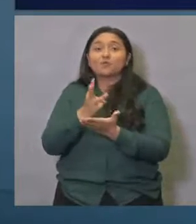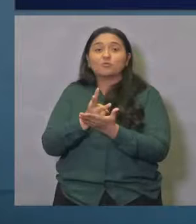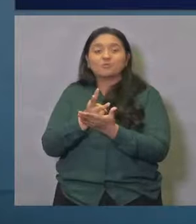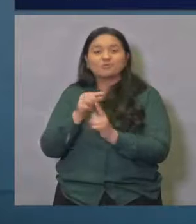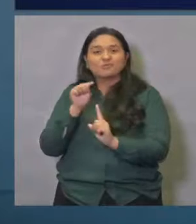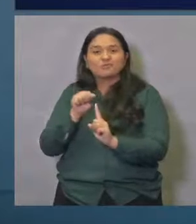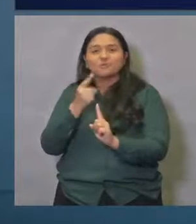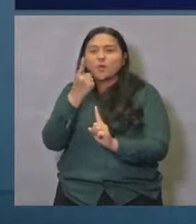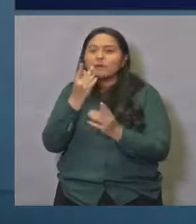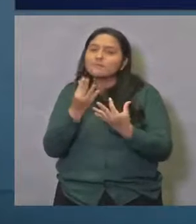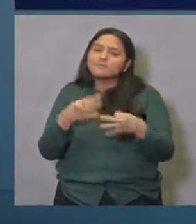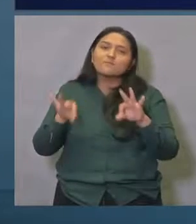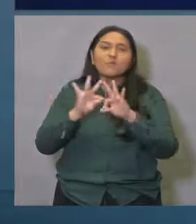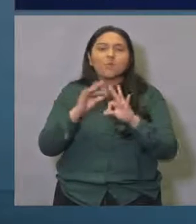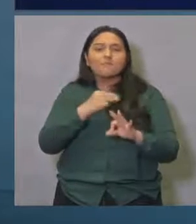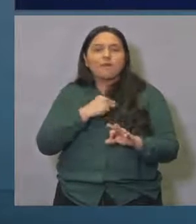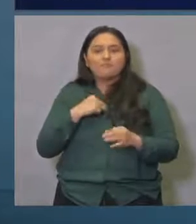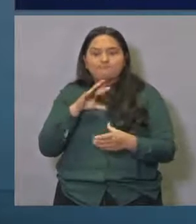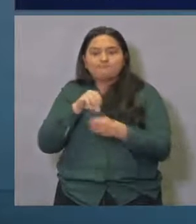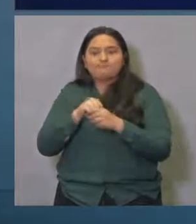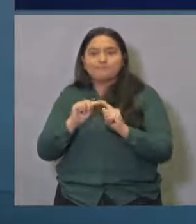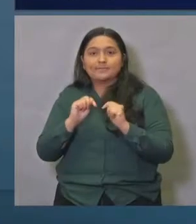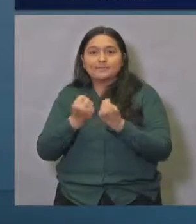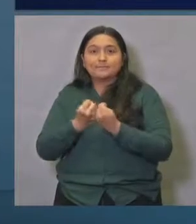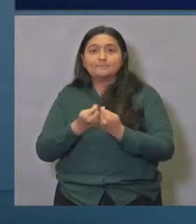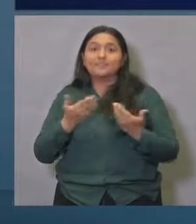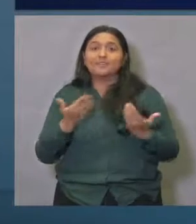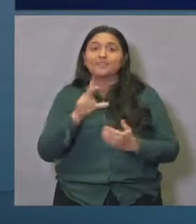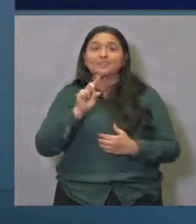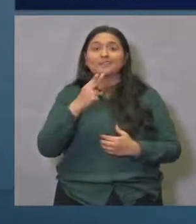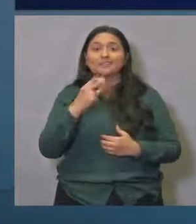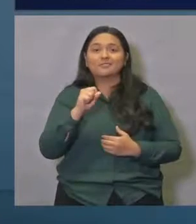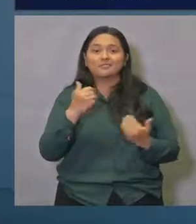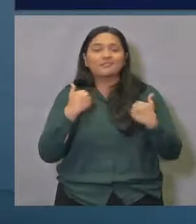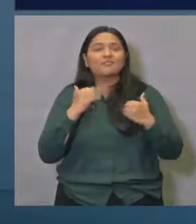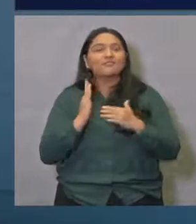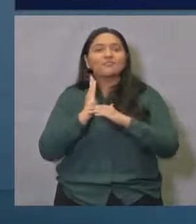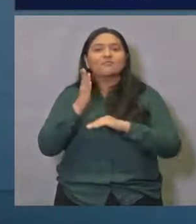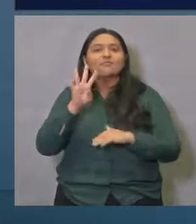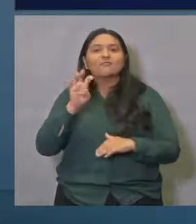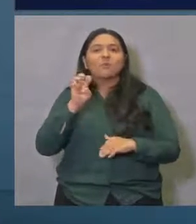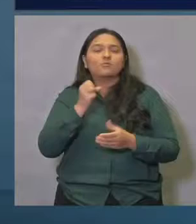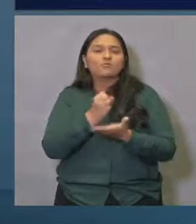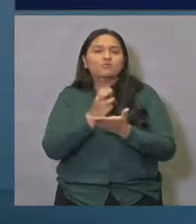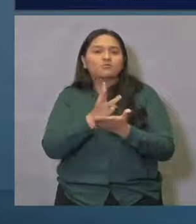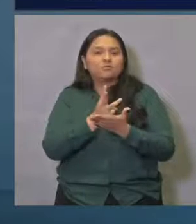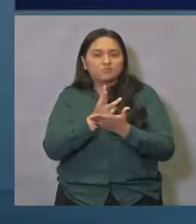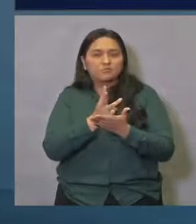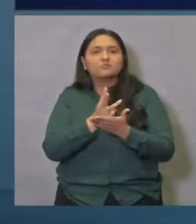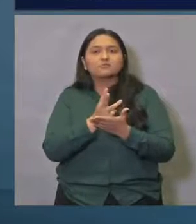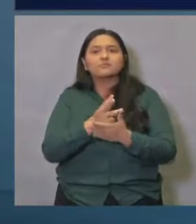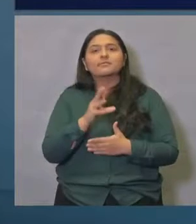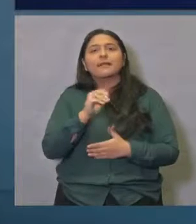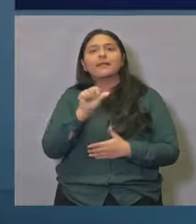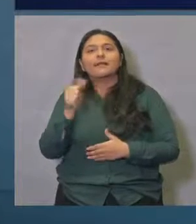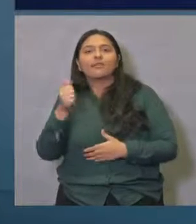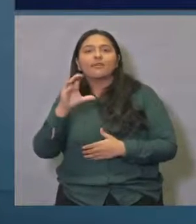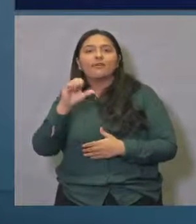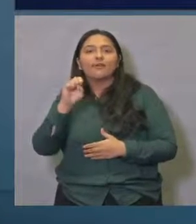SOCIAL WORKERS ARE ONE KEY